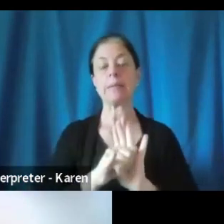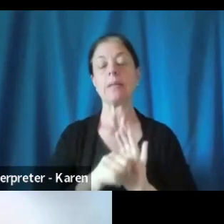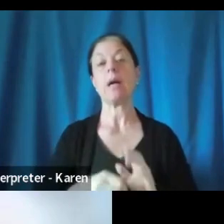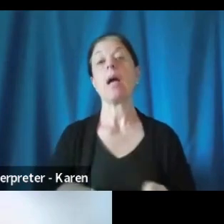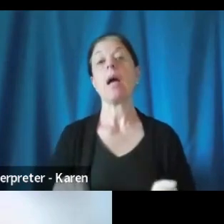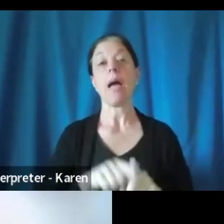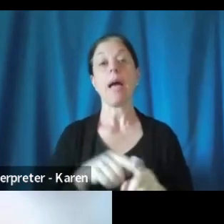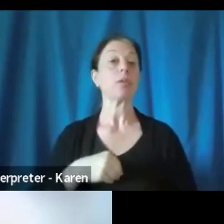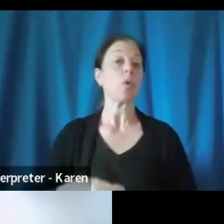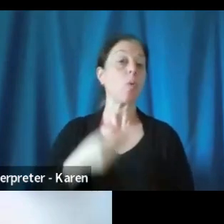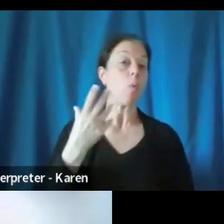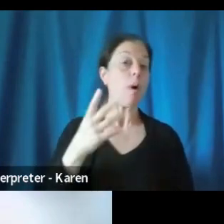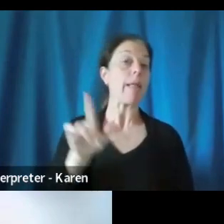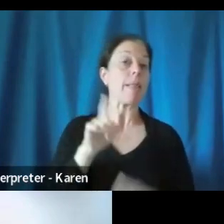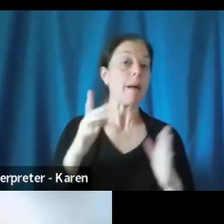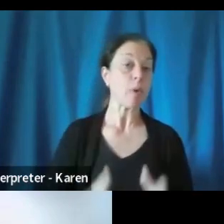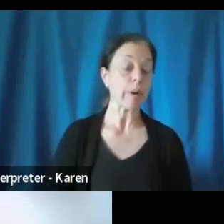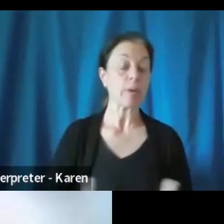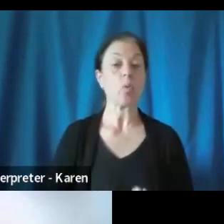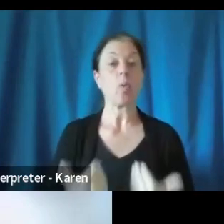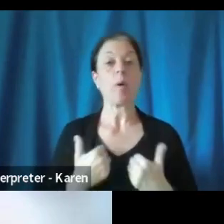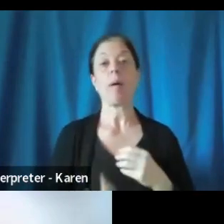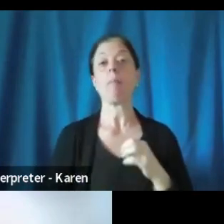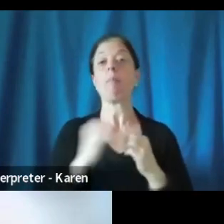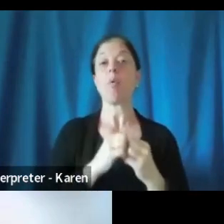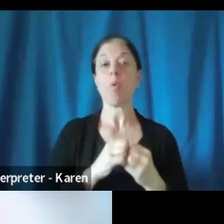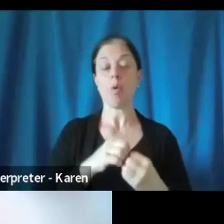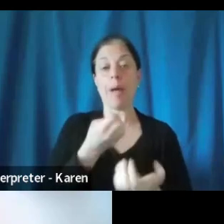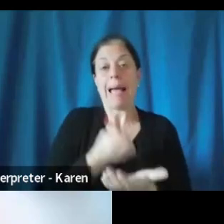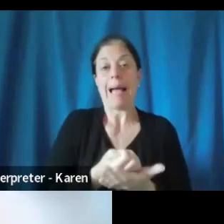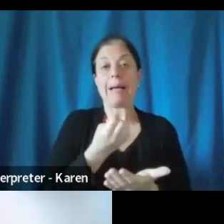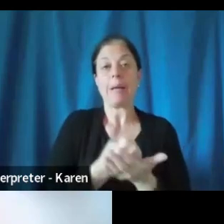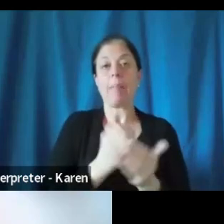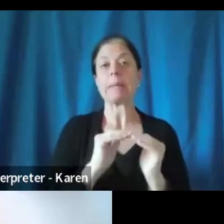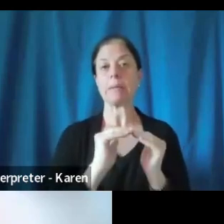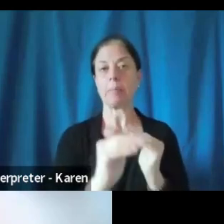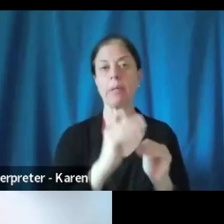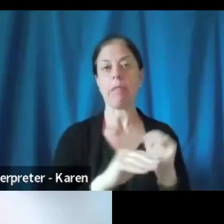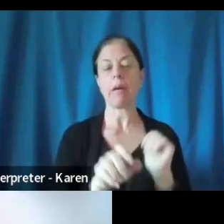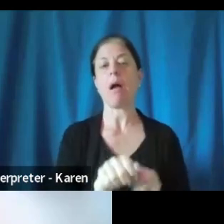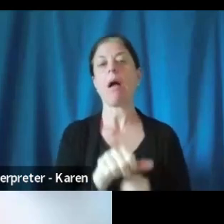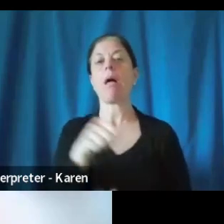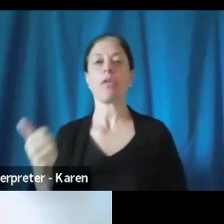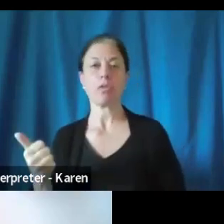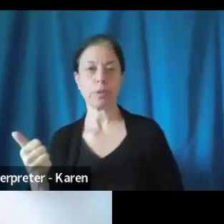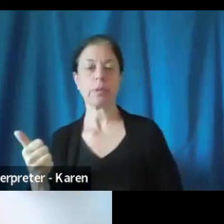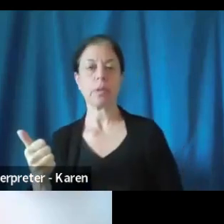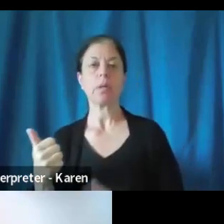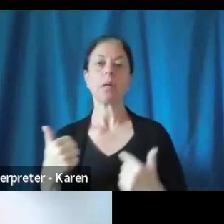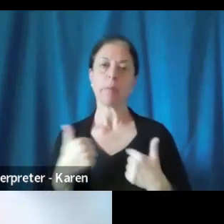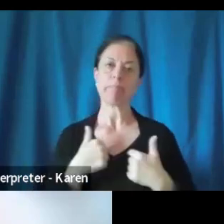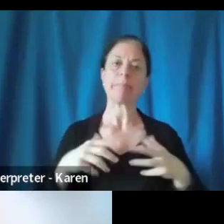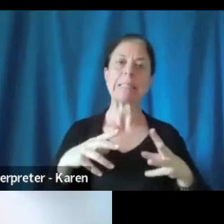faced by those with multiple nondominant identities. So as a white librarian